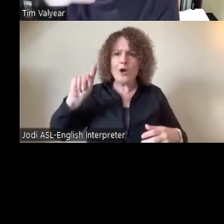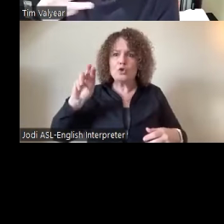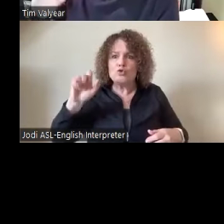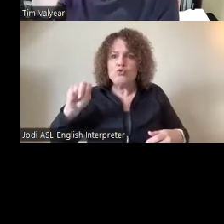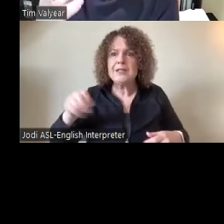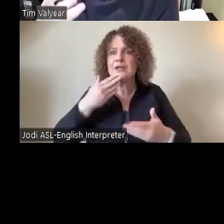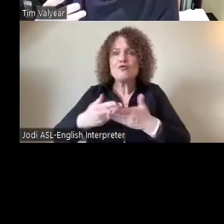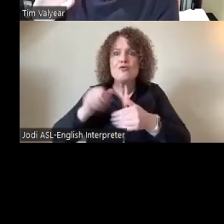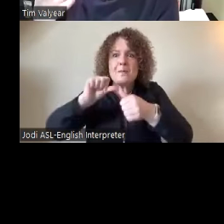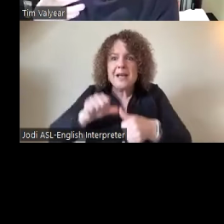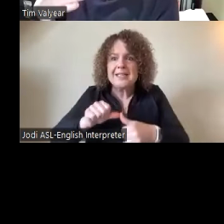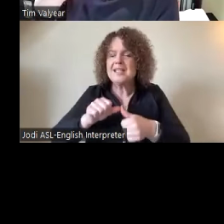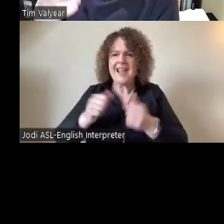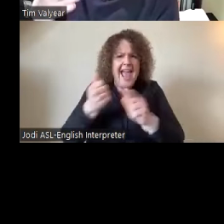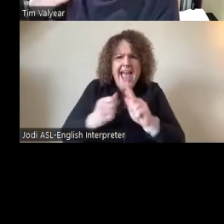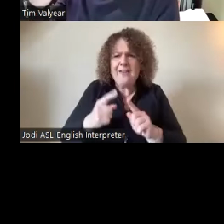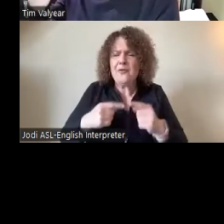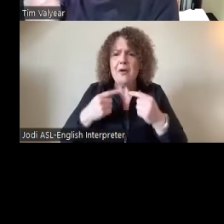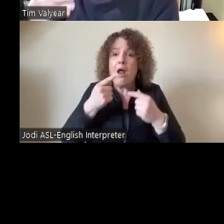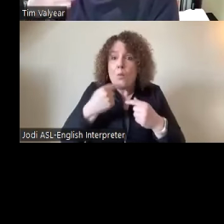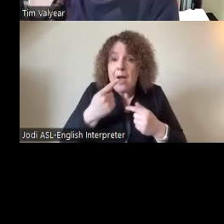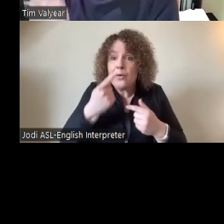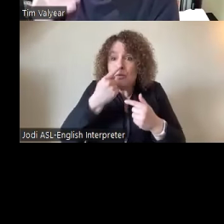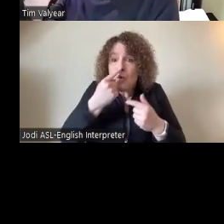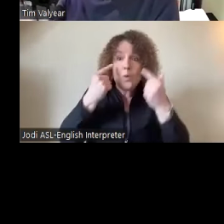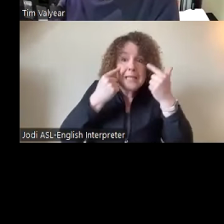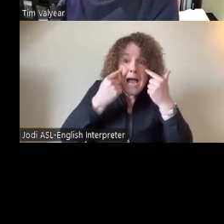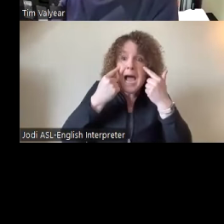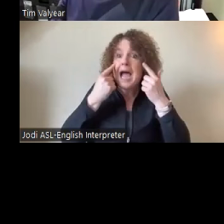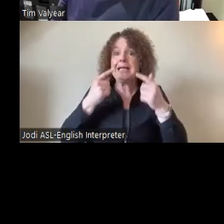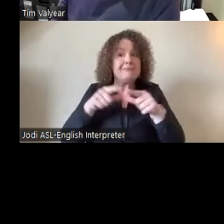immune system is the entire baseball field with that 100